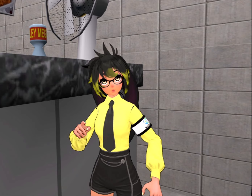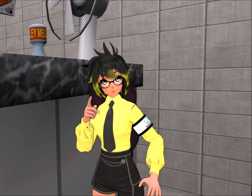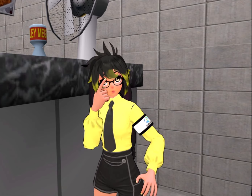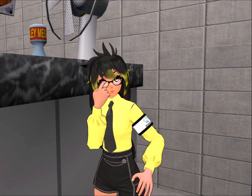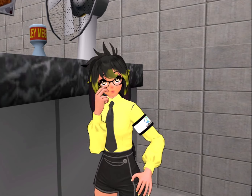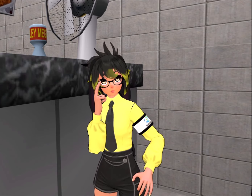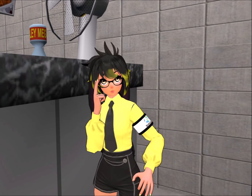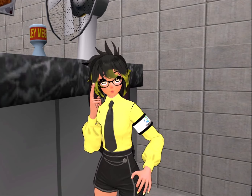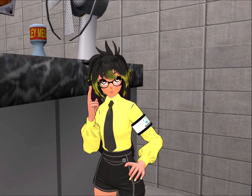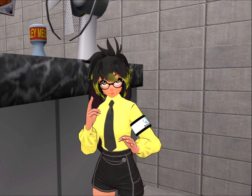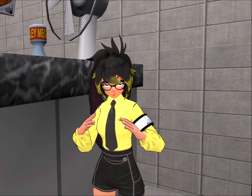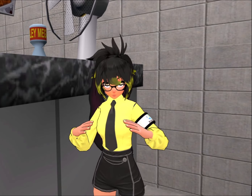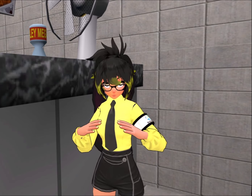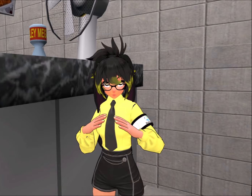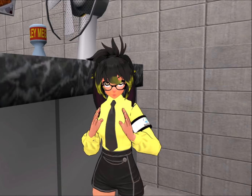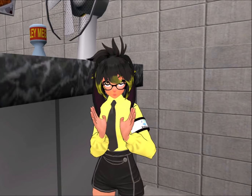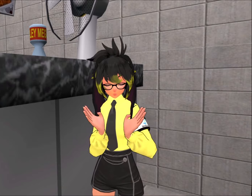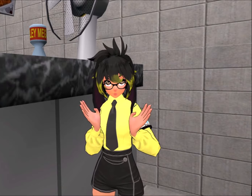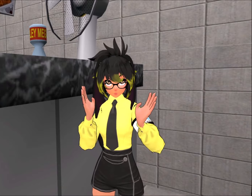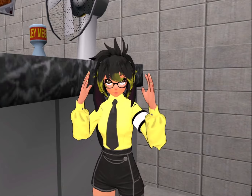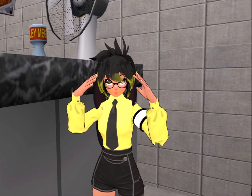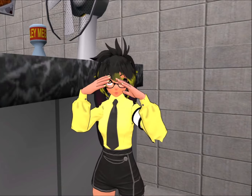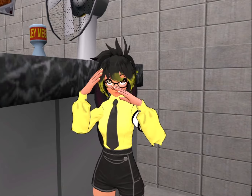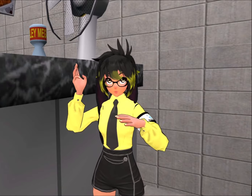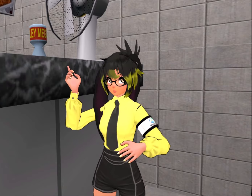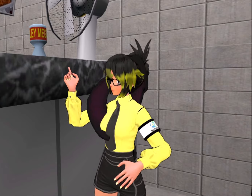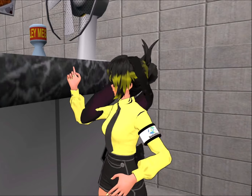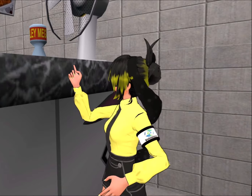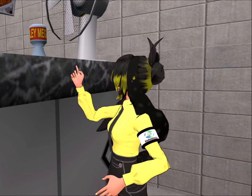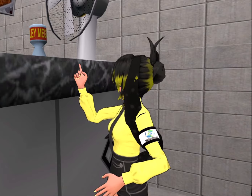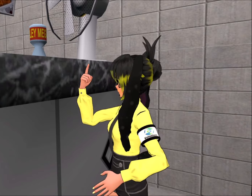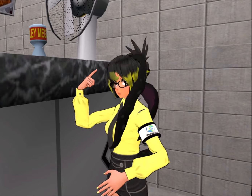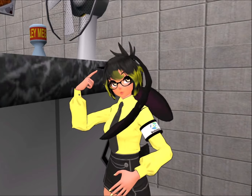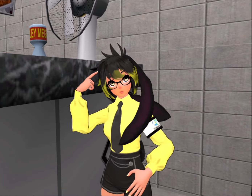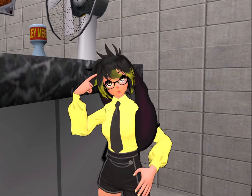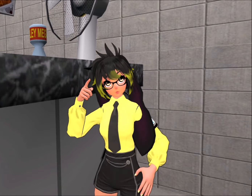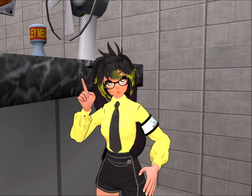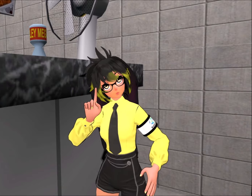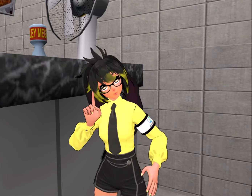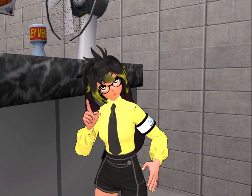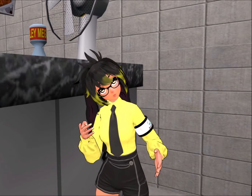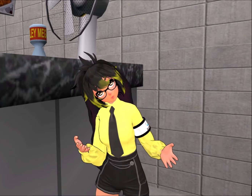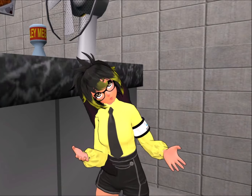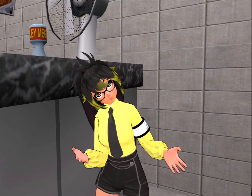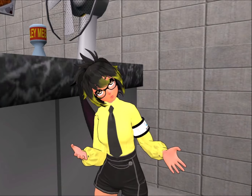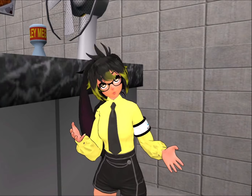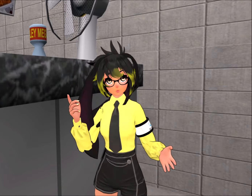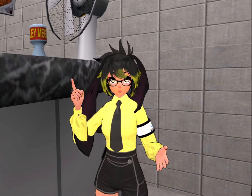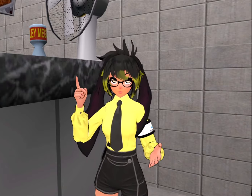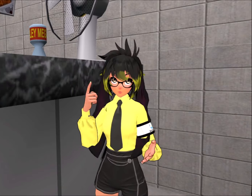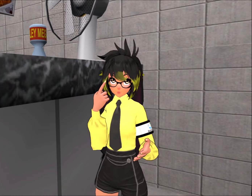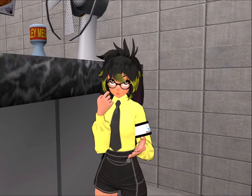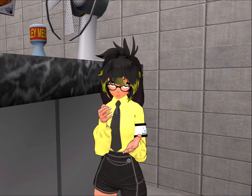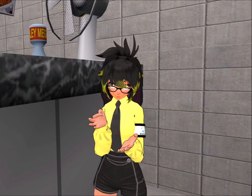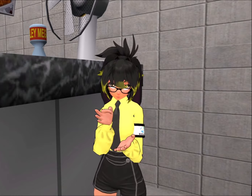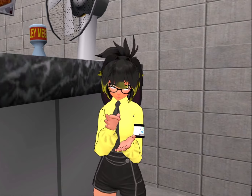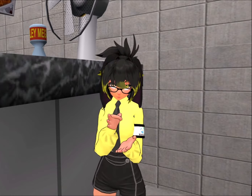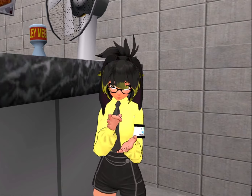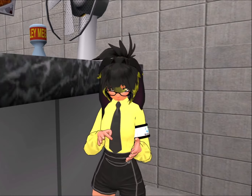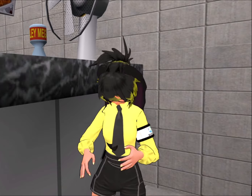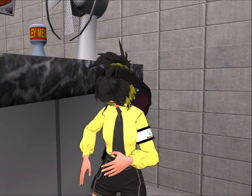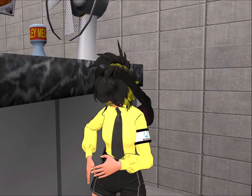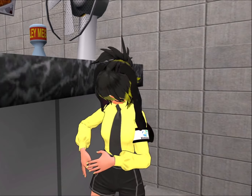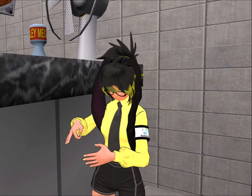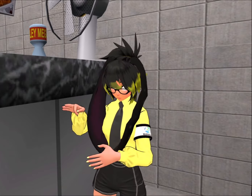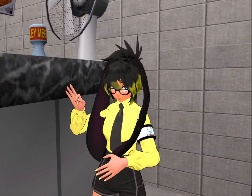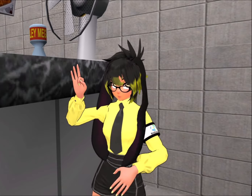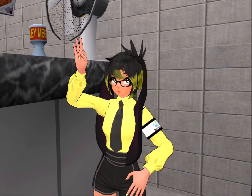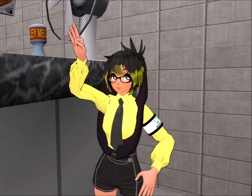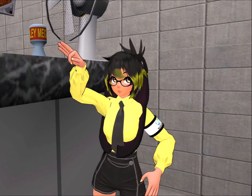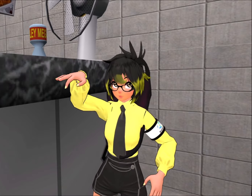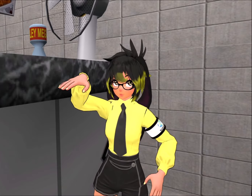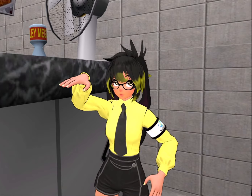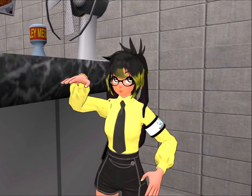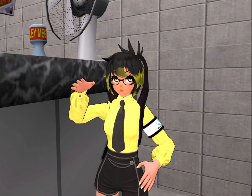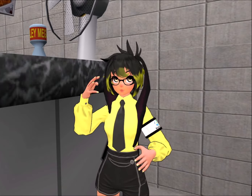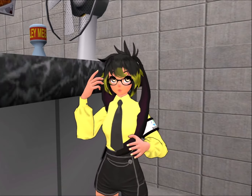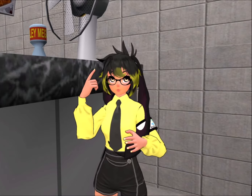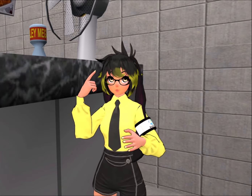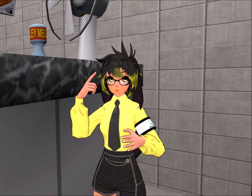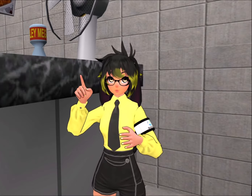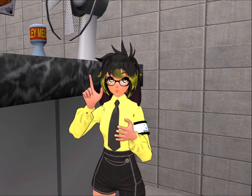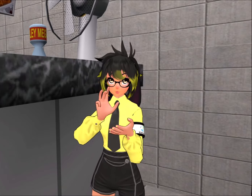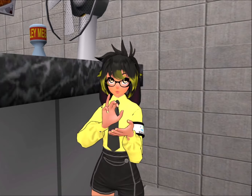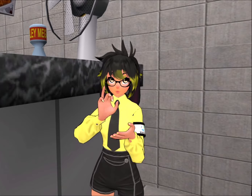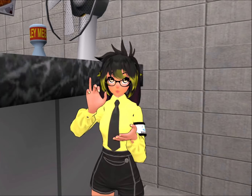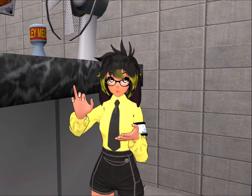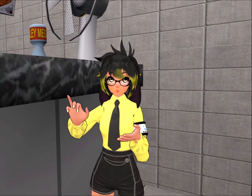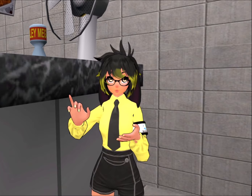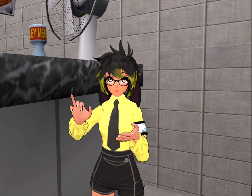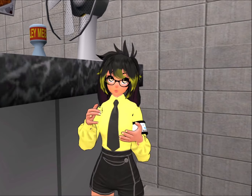You can see this thing. What is it for? You can put coins in the cup for the charity